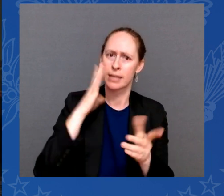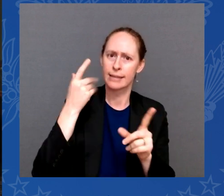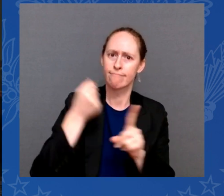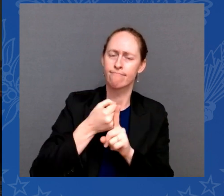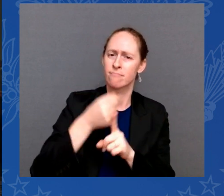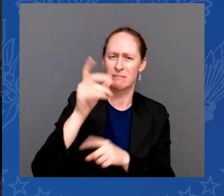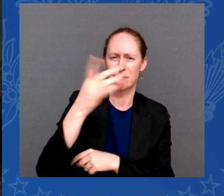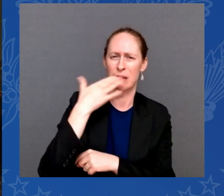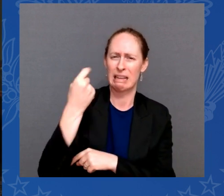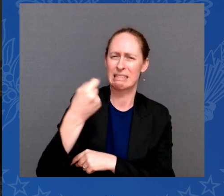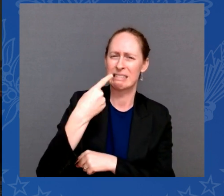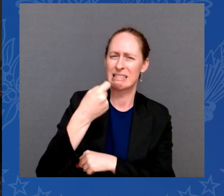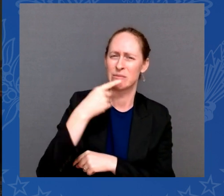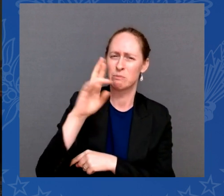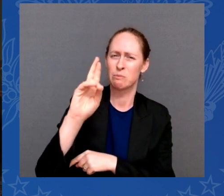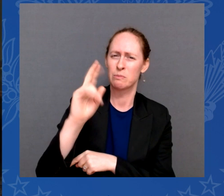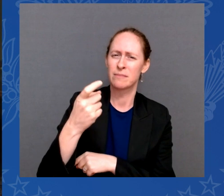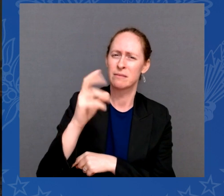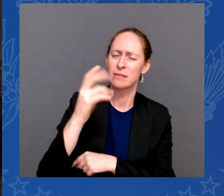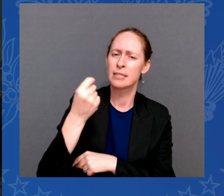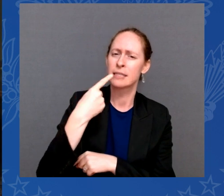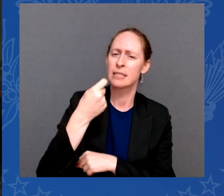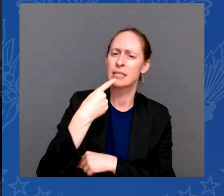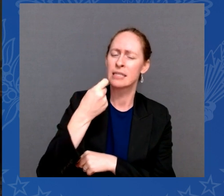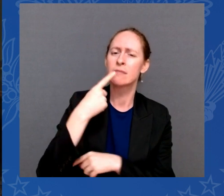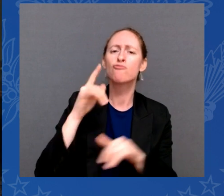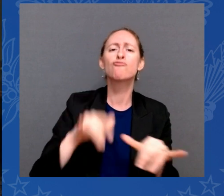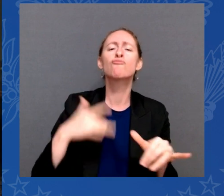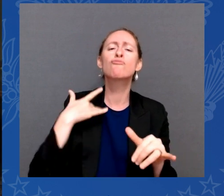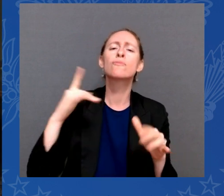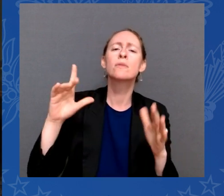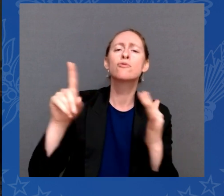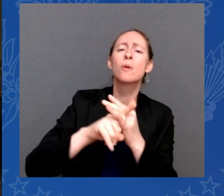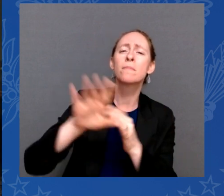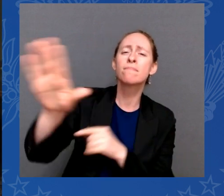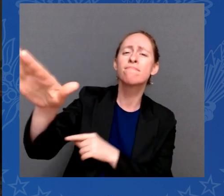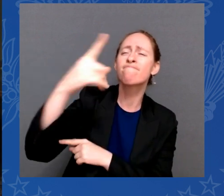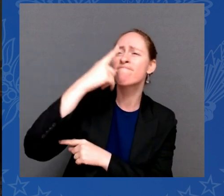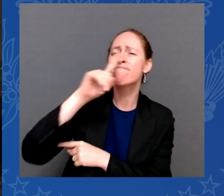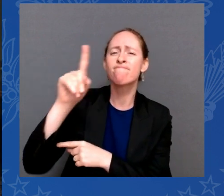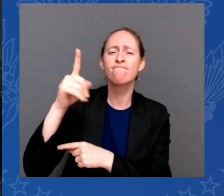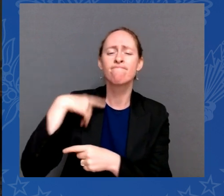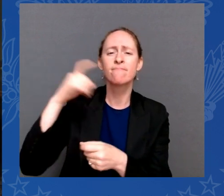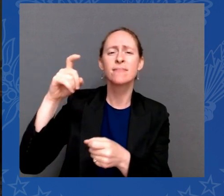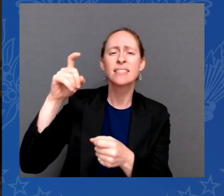she needs for her epilepsy whether she's pregnant or not. A pharmacy has no right to do that.